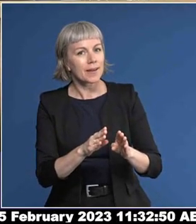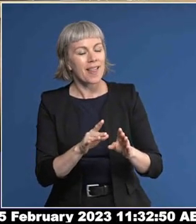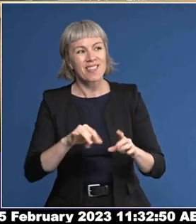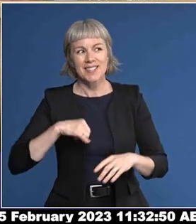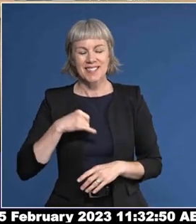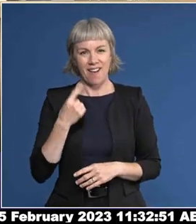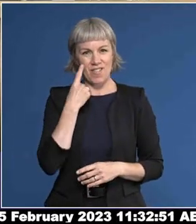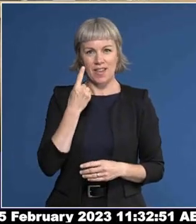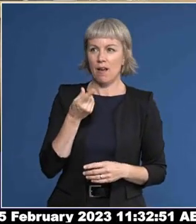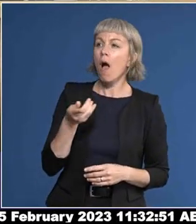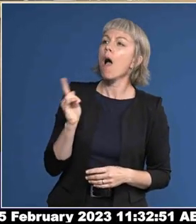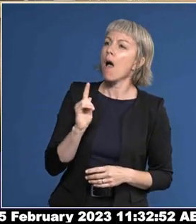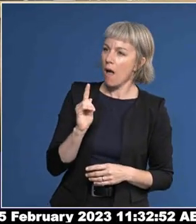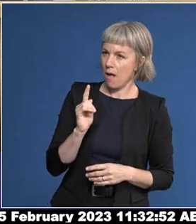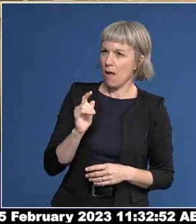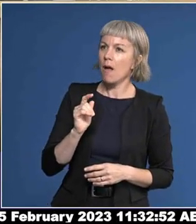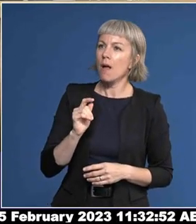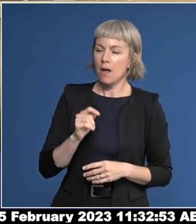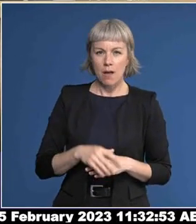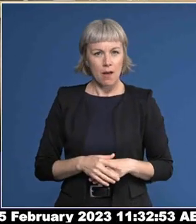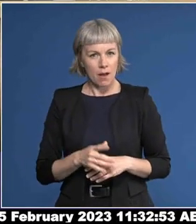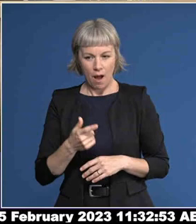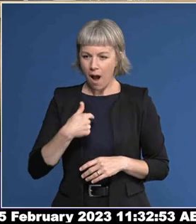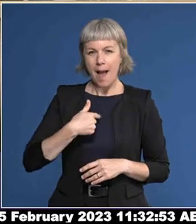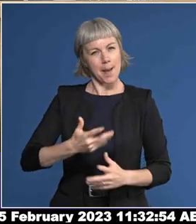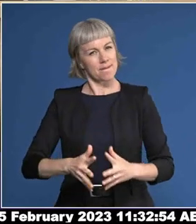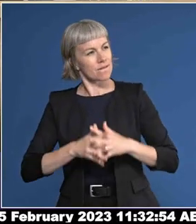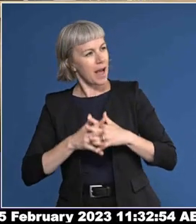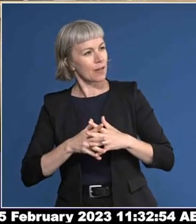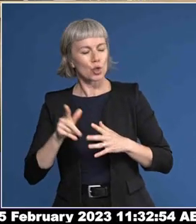you appreciate and value what they do every day. It's not just about the money that they get.